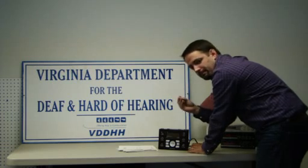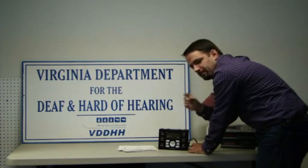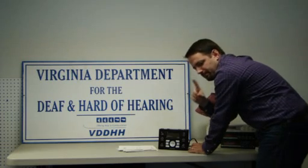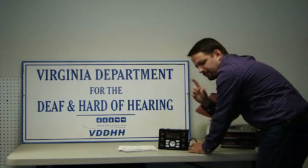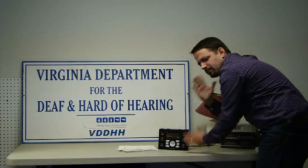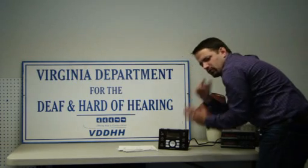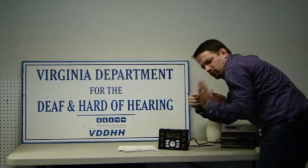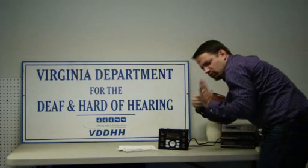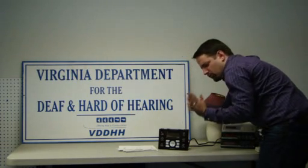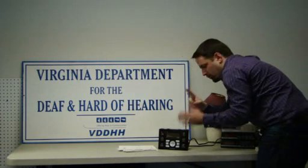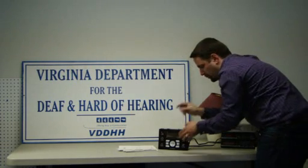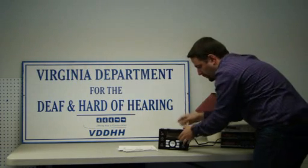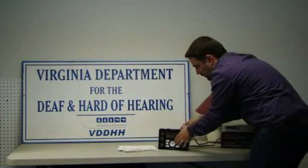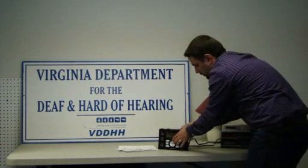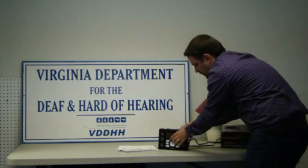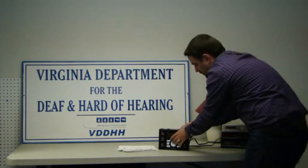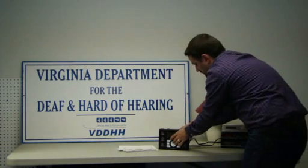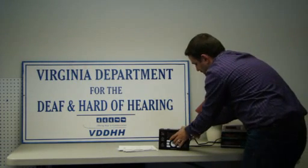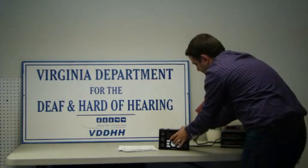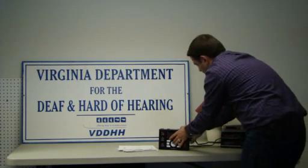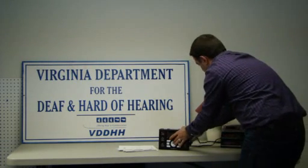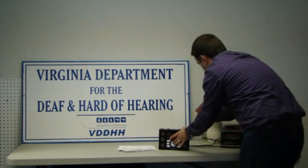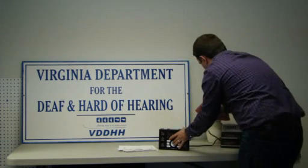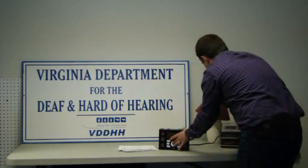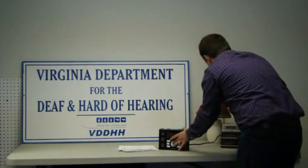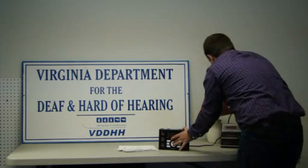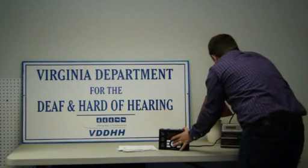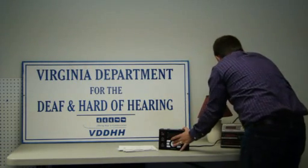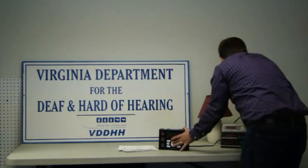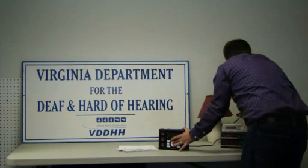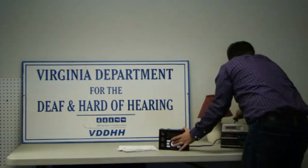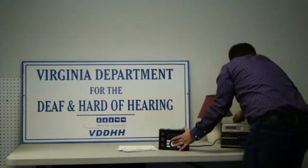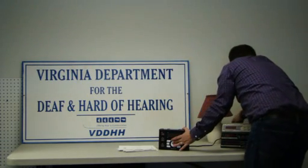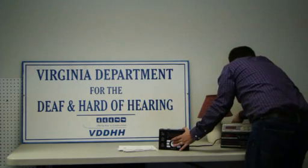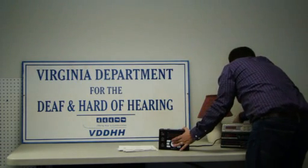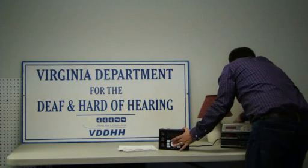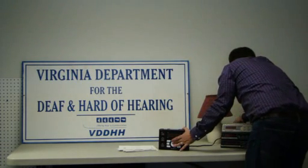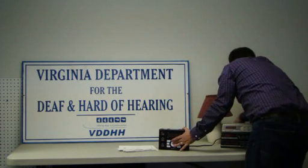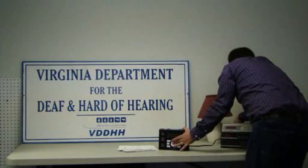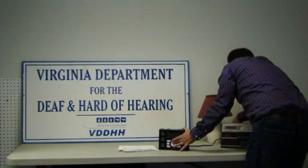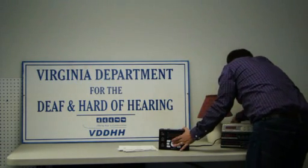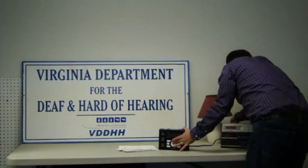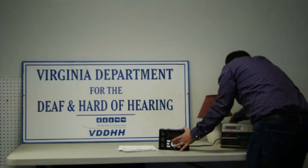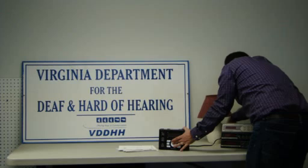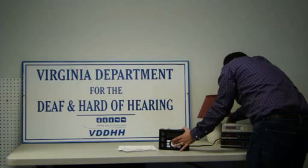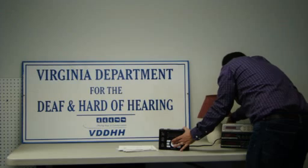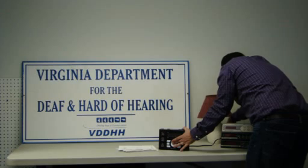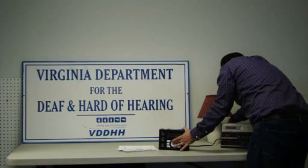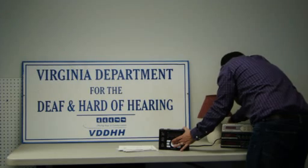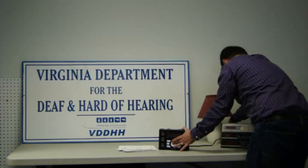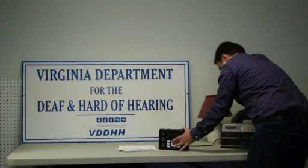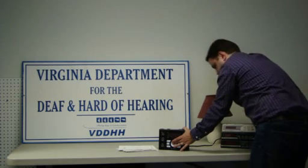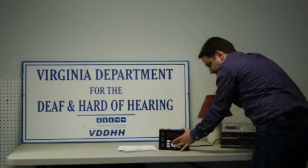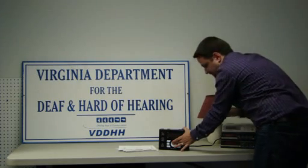want fast flashing lights let me show you